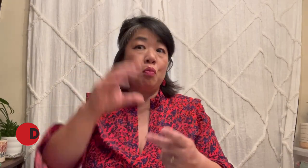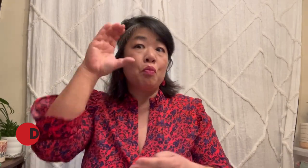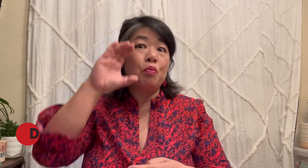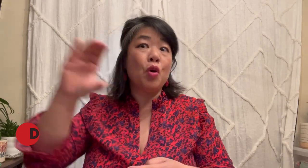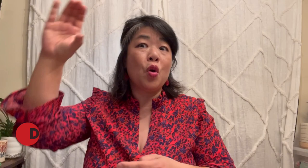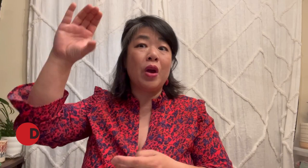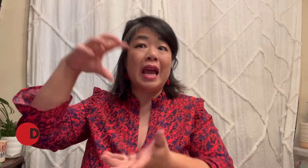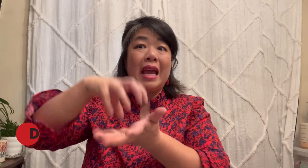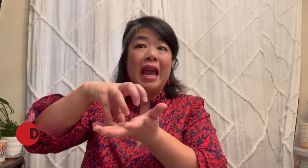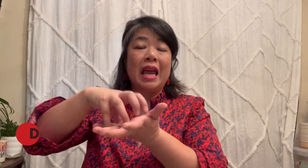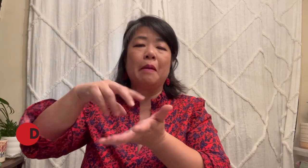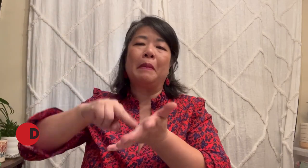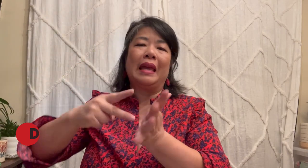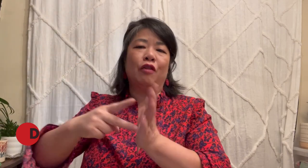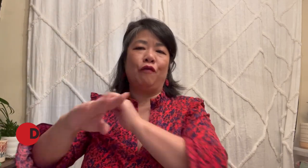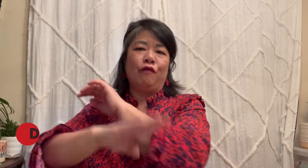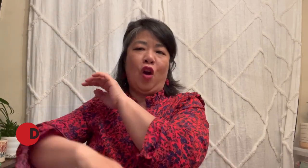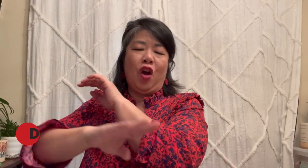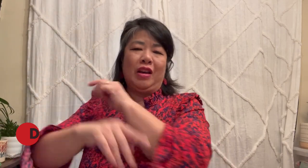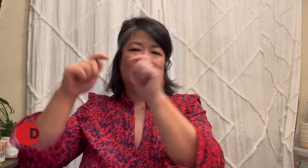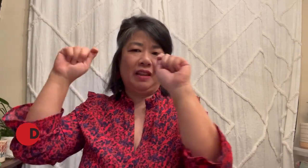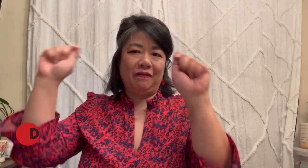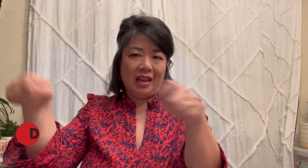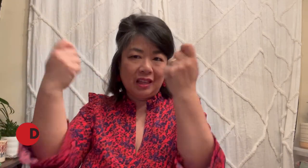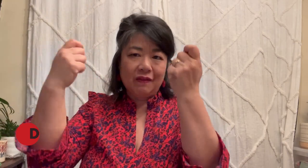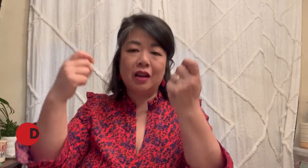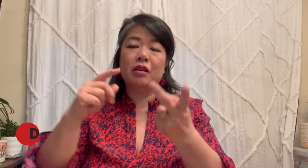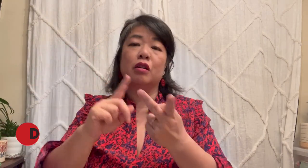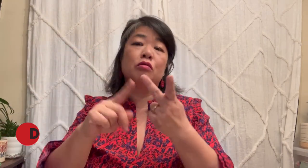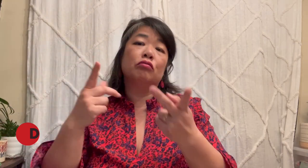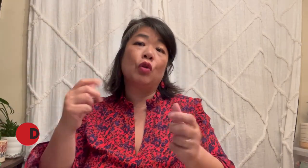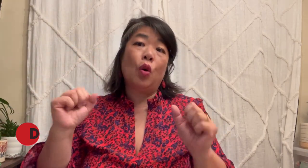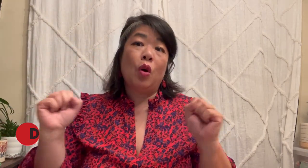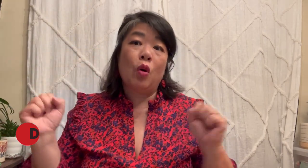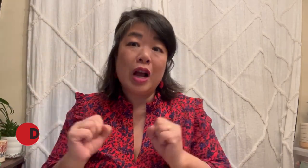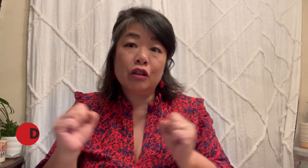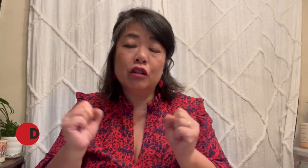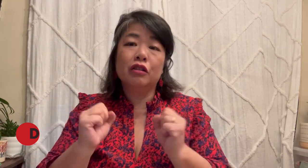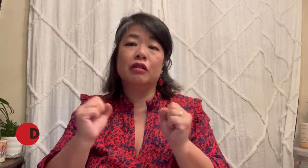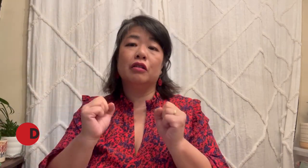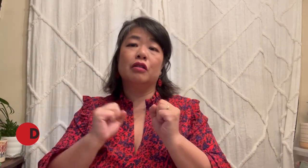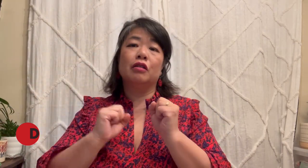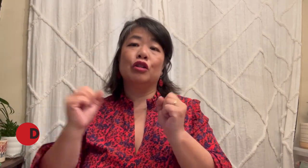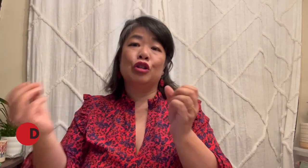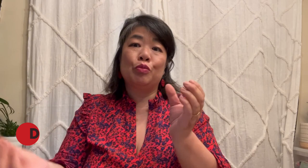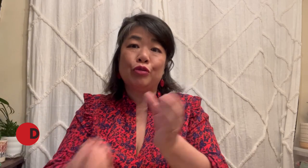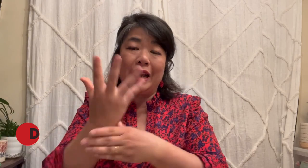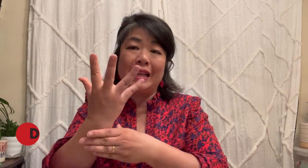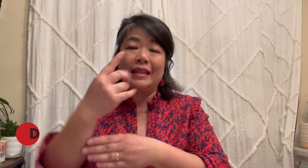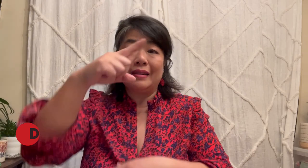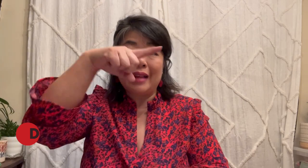We have Chinese New Year, Moon Cake which means fall festival,